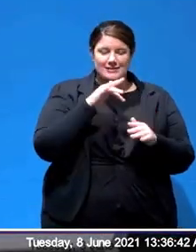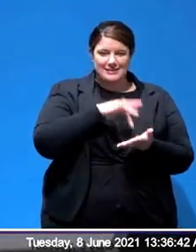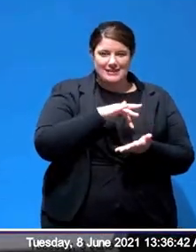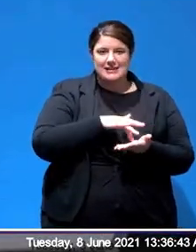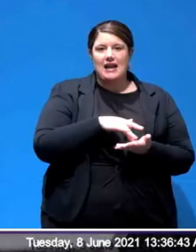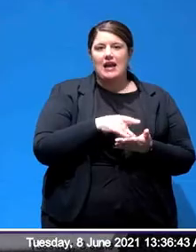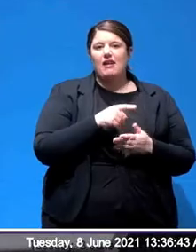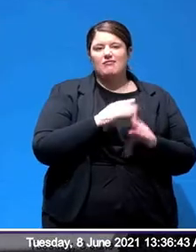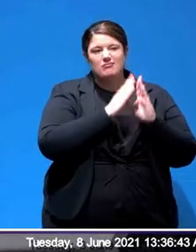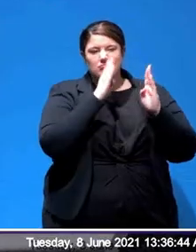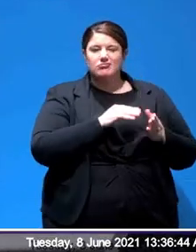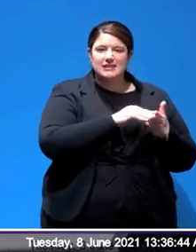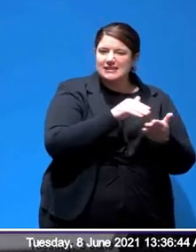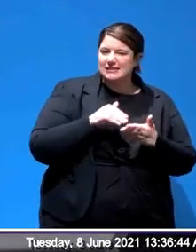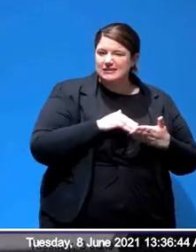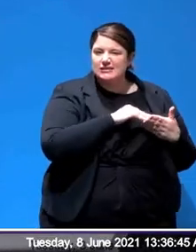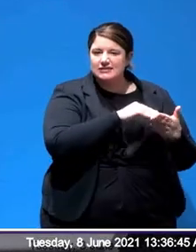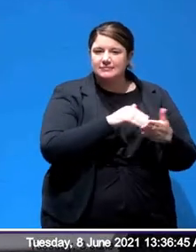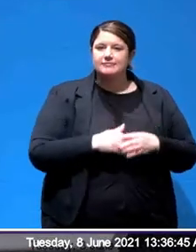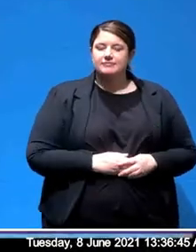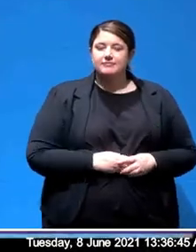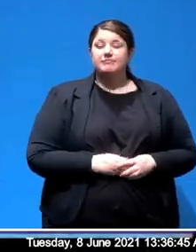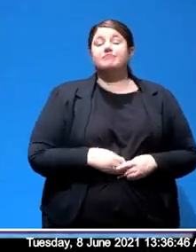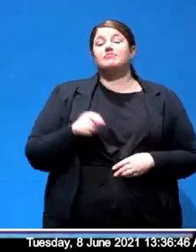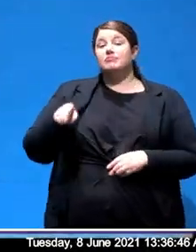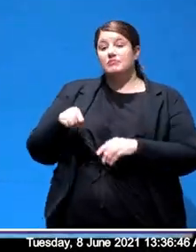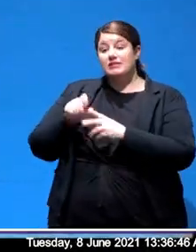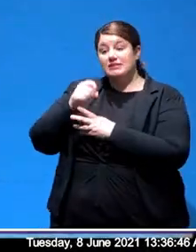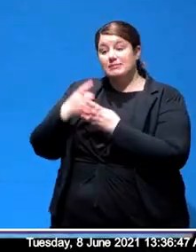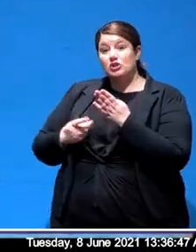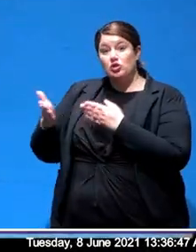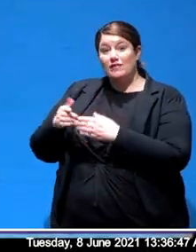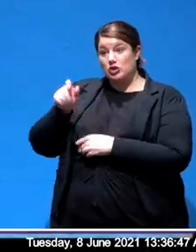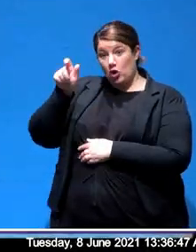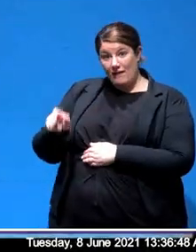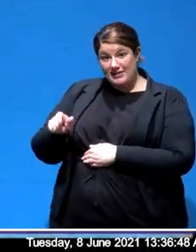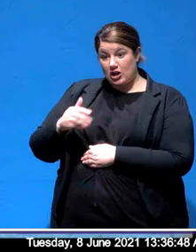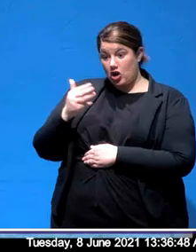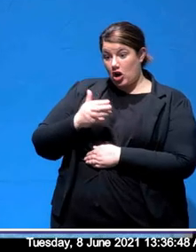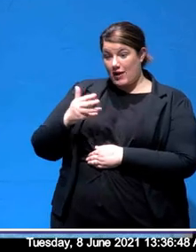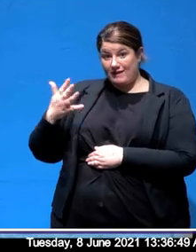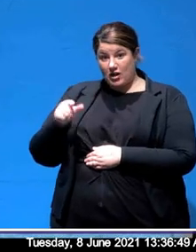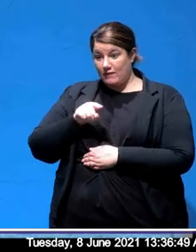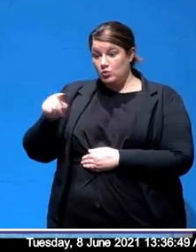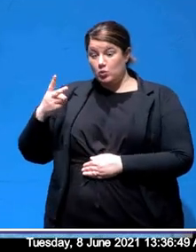Then you worked as a Disability Services Officer between 1995 and 2008; is that right?